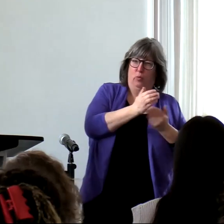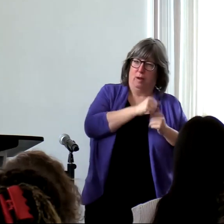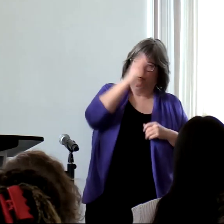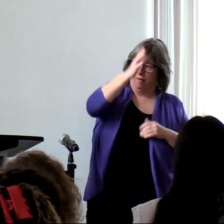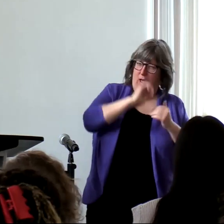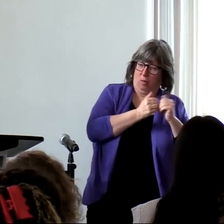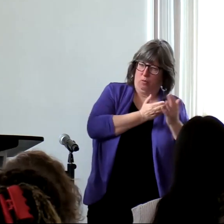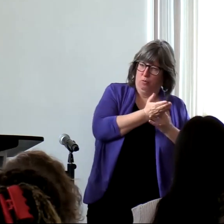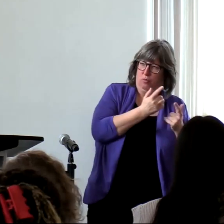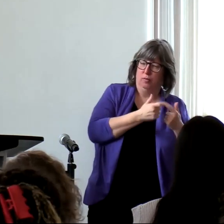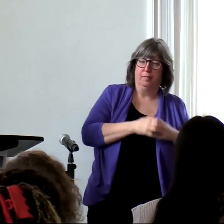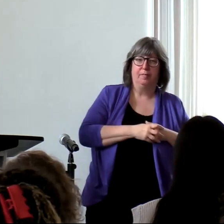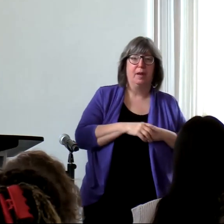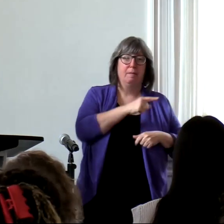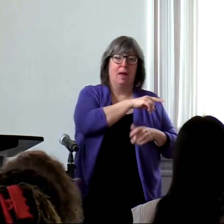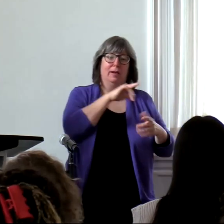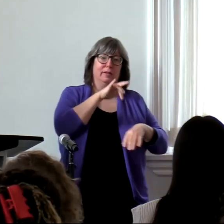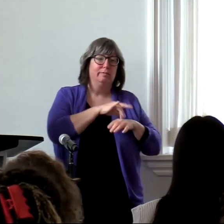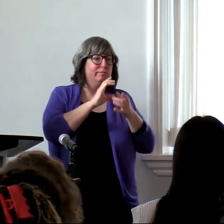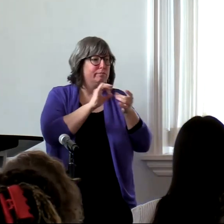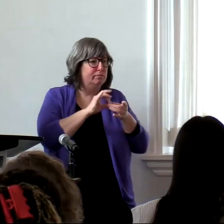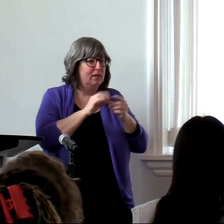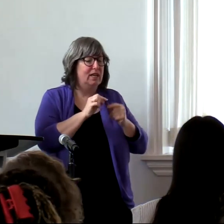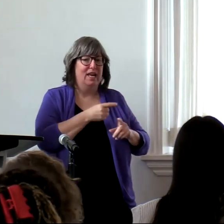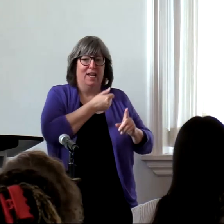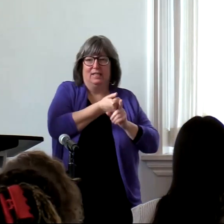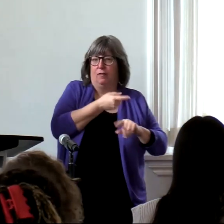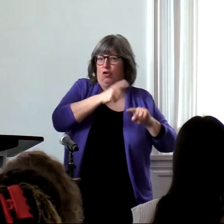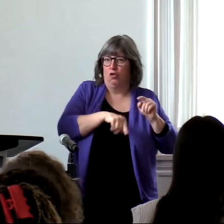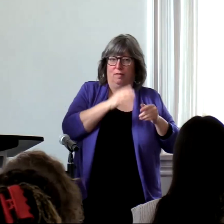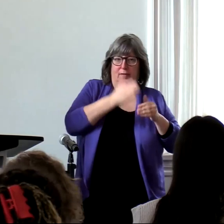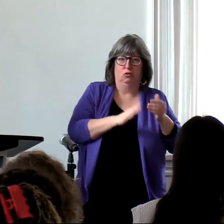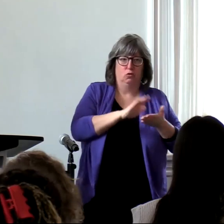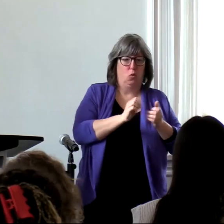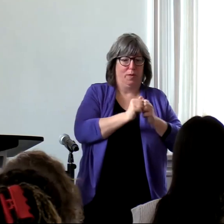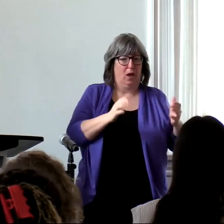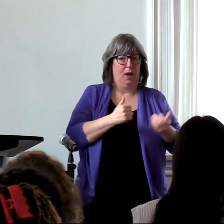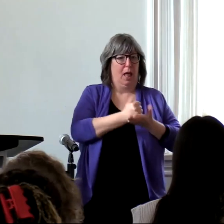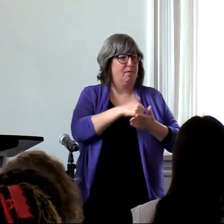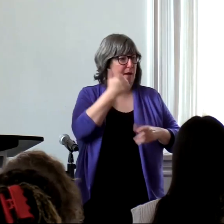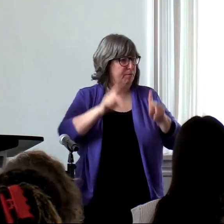Even in his book, he touches on the idea of how he was not able to complete school without the help of others.